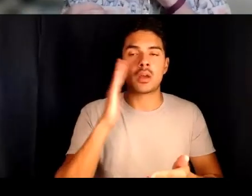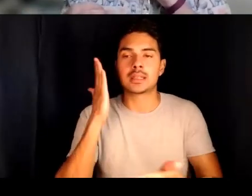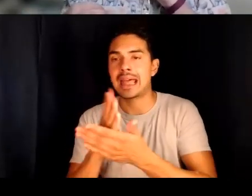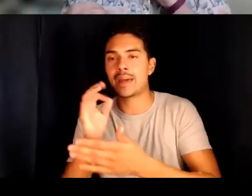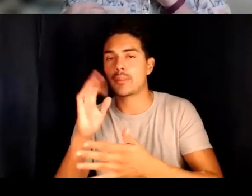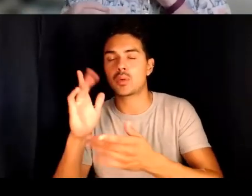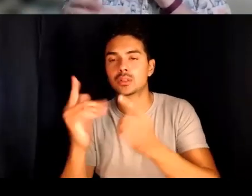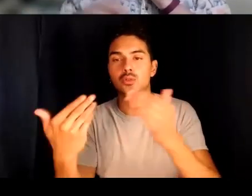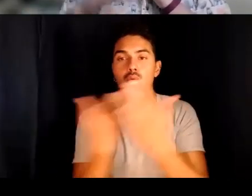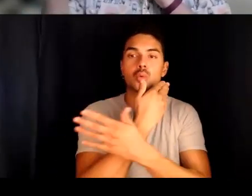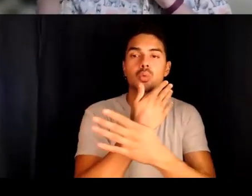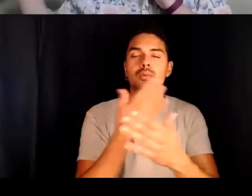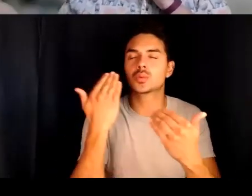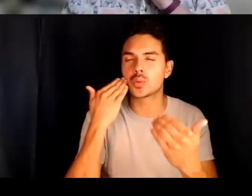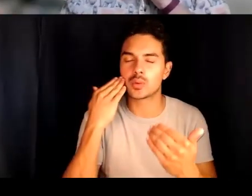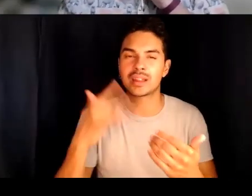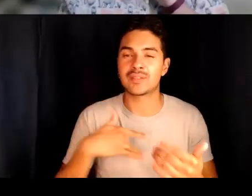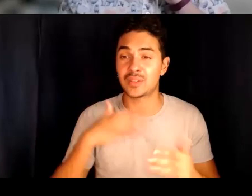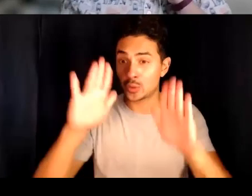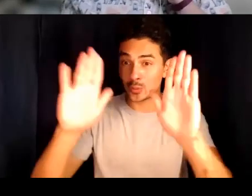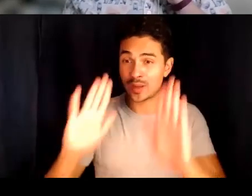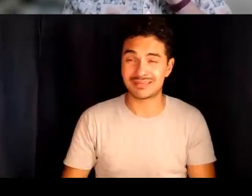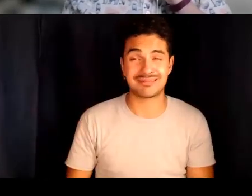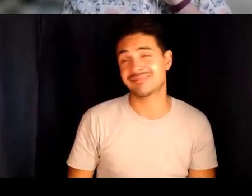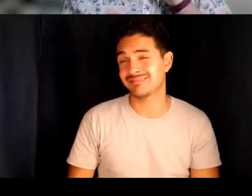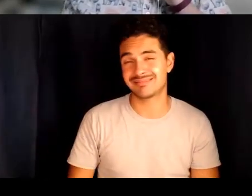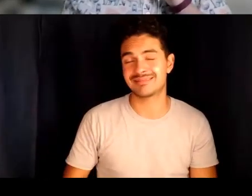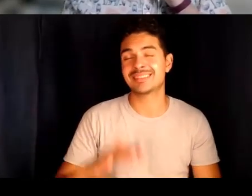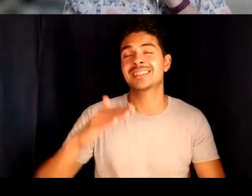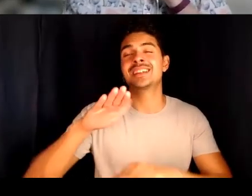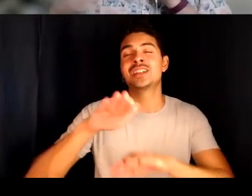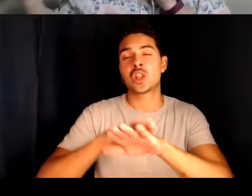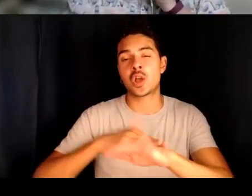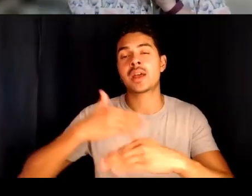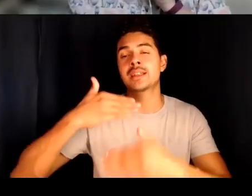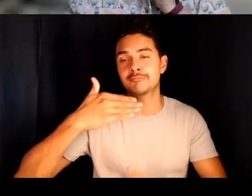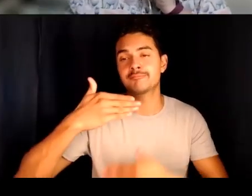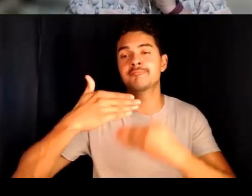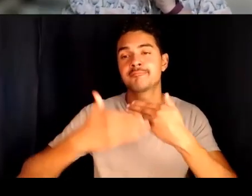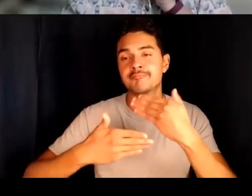so, you know, thinking through those steps with people. Balance eating.